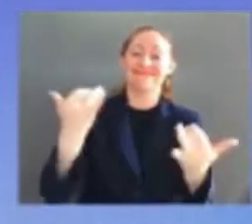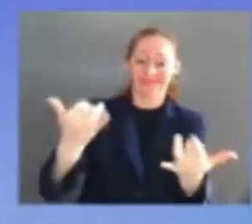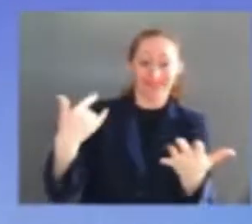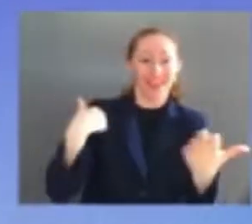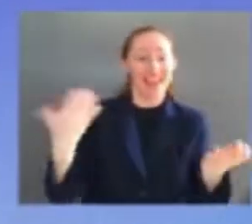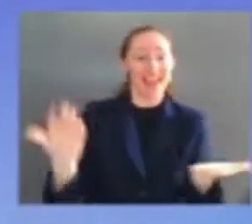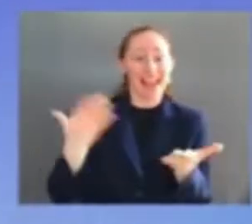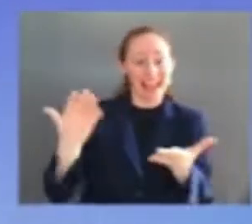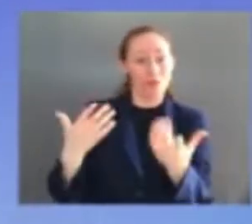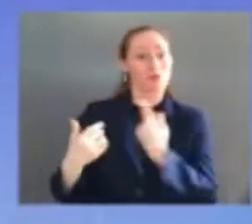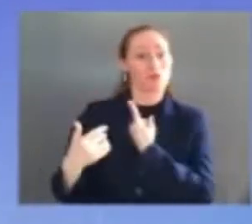i